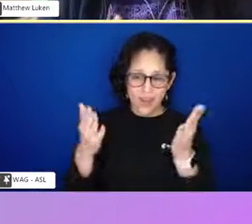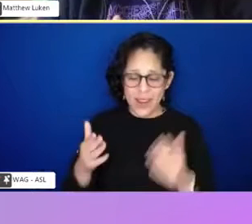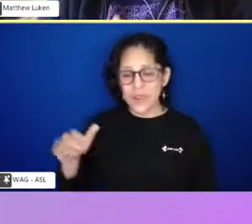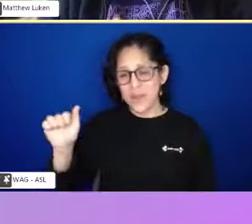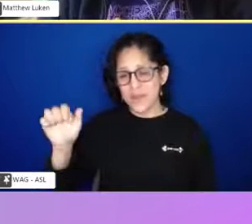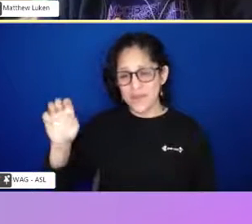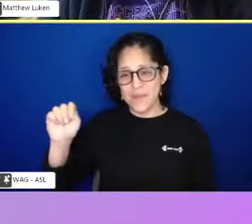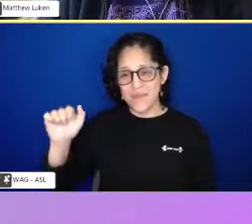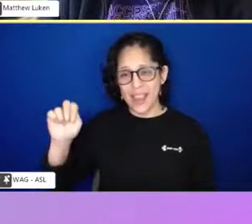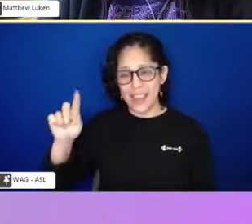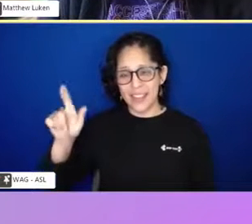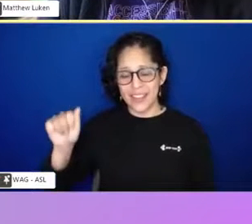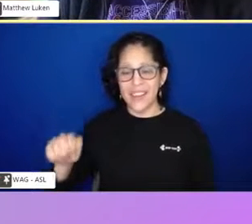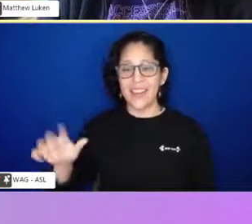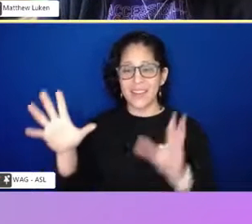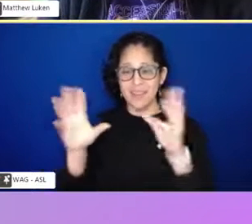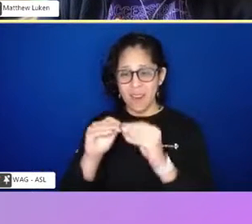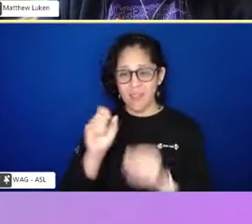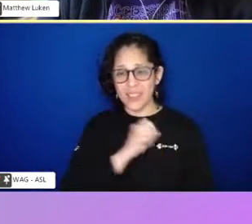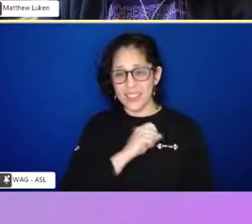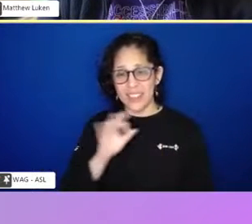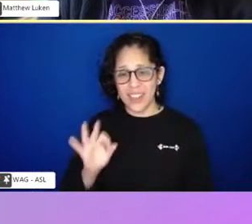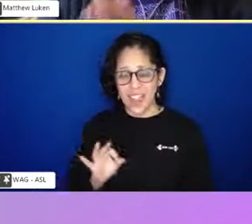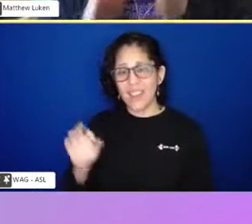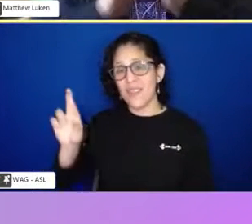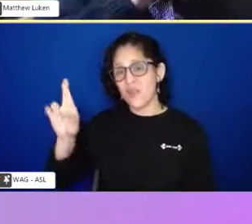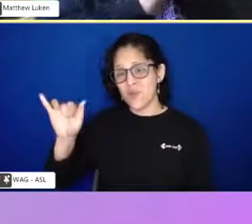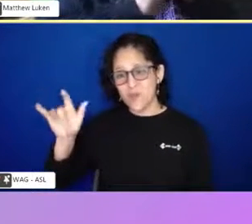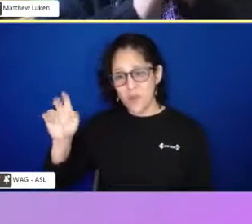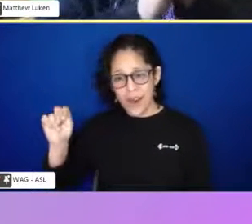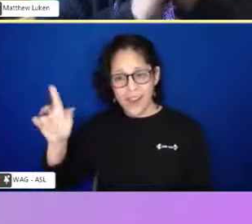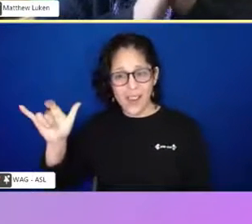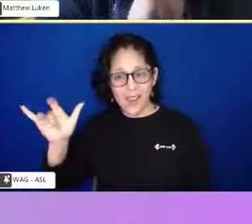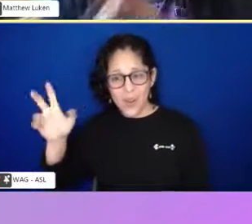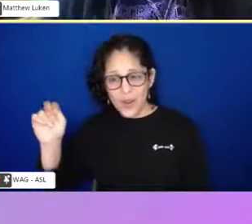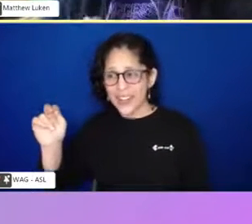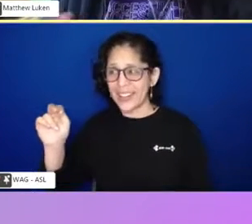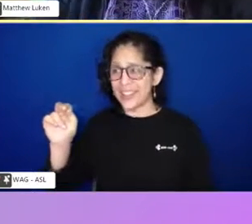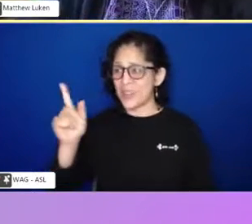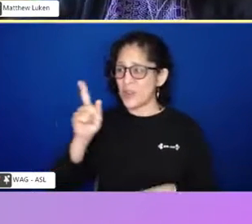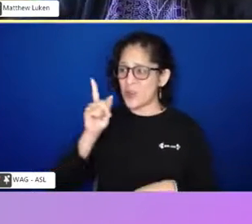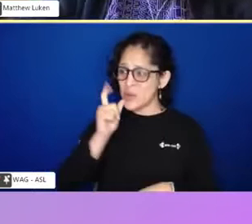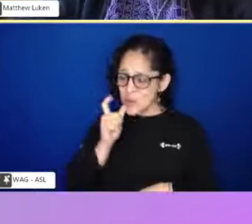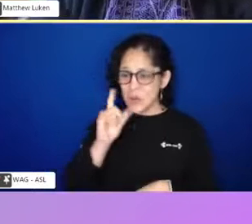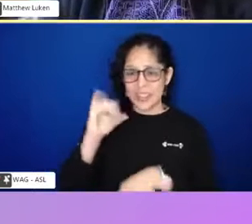staff Valerie and Whitney and to our moderator Amanda, the